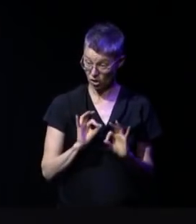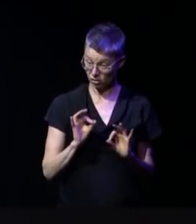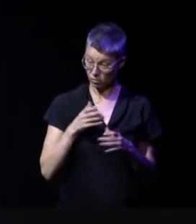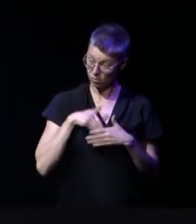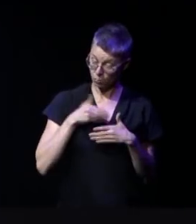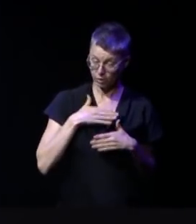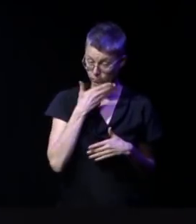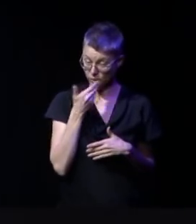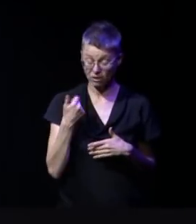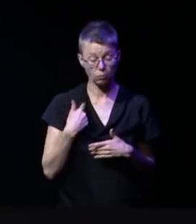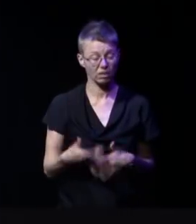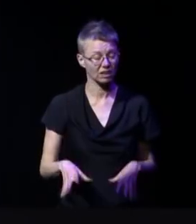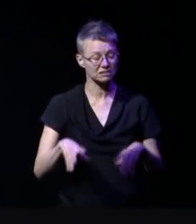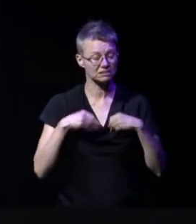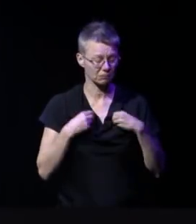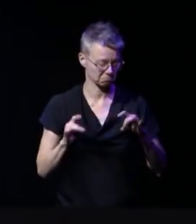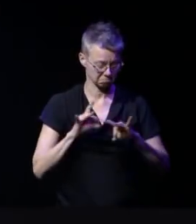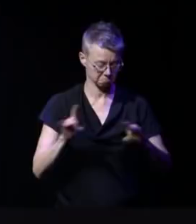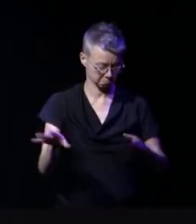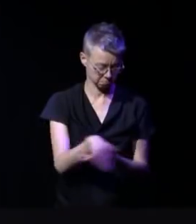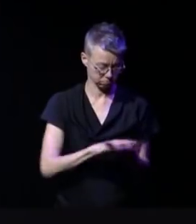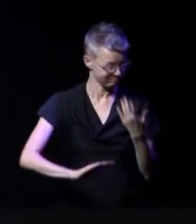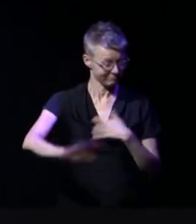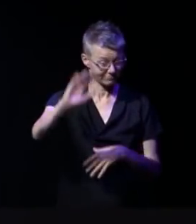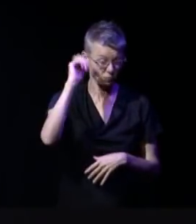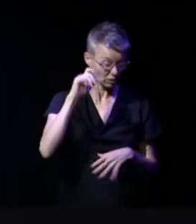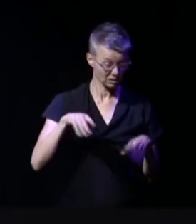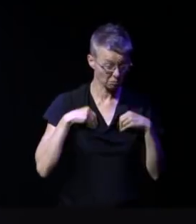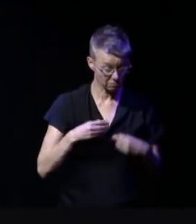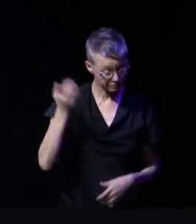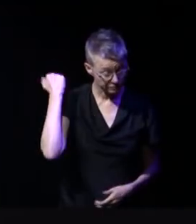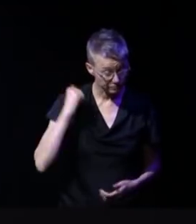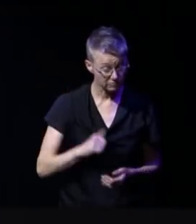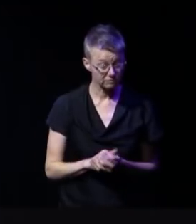for destruction long ago. We would have stopped trying to save this earth.